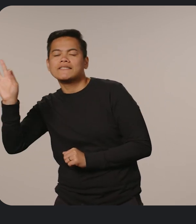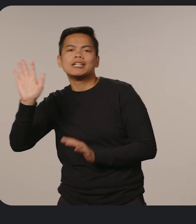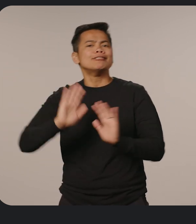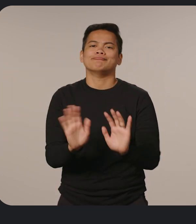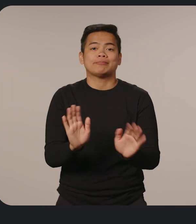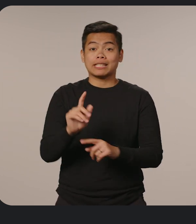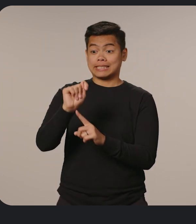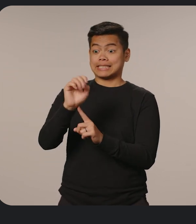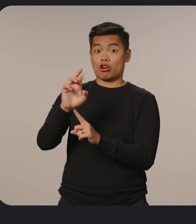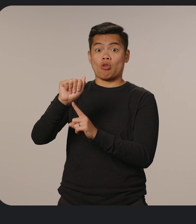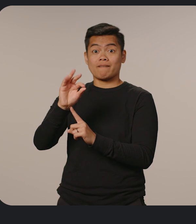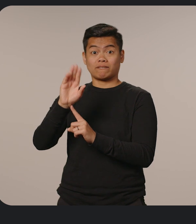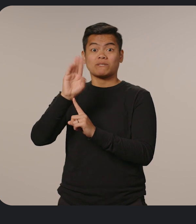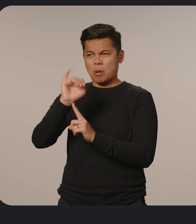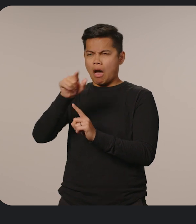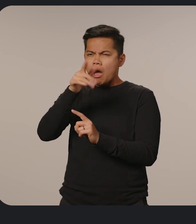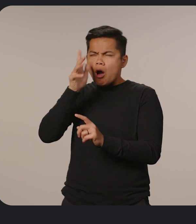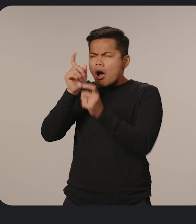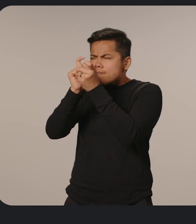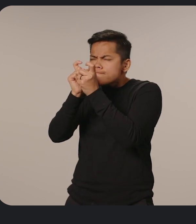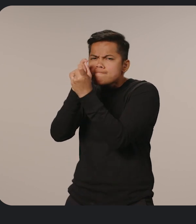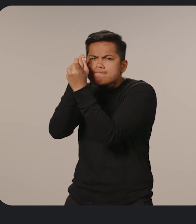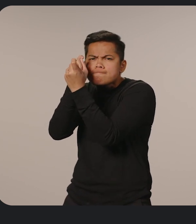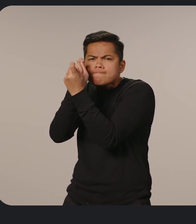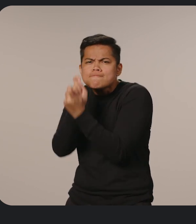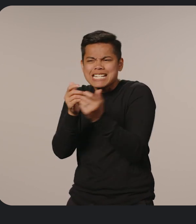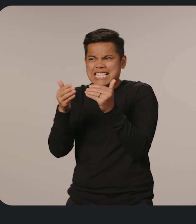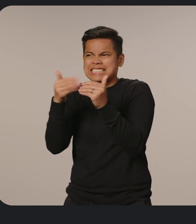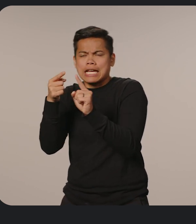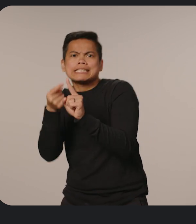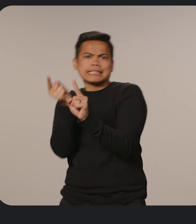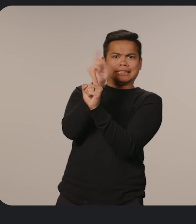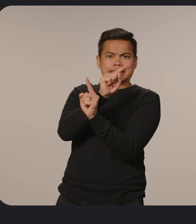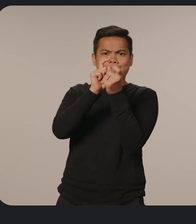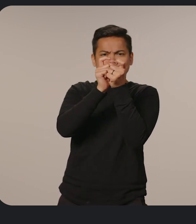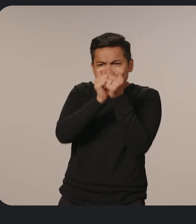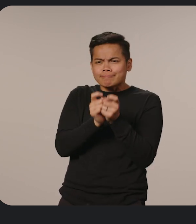with terraform every change is reviewable and easy to roll back a